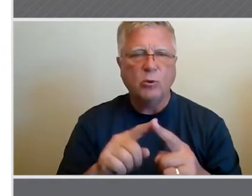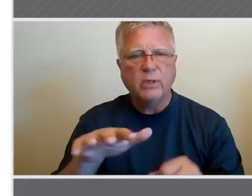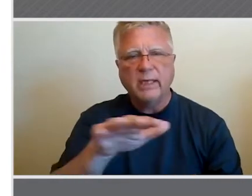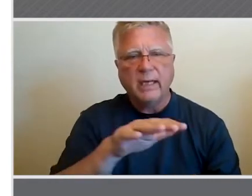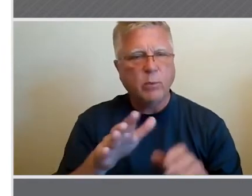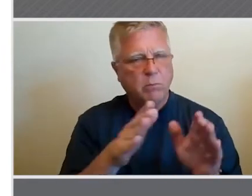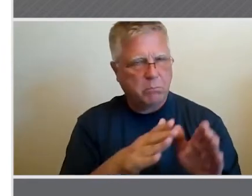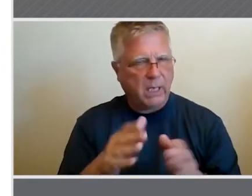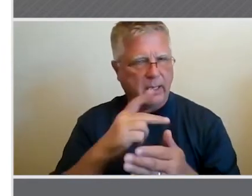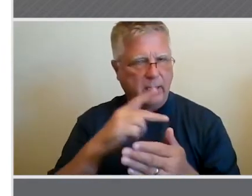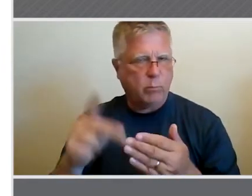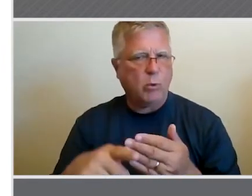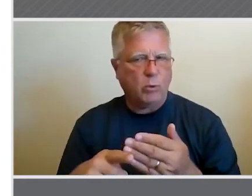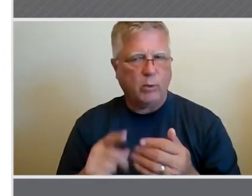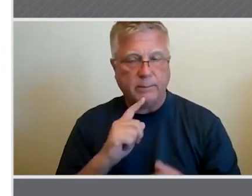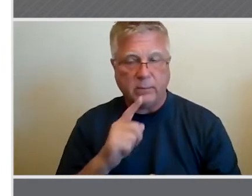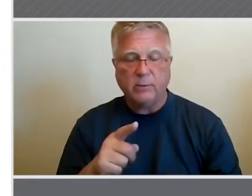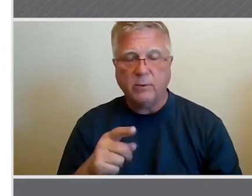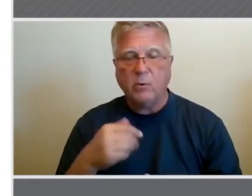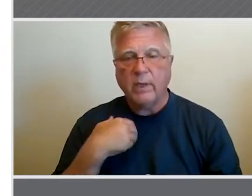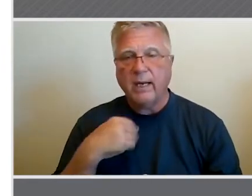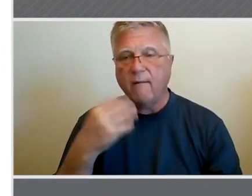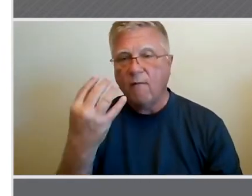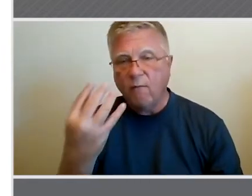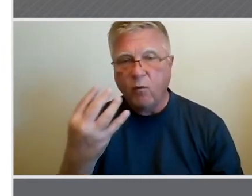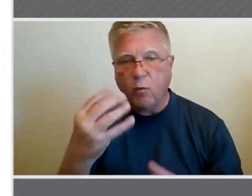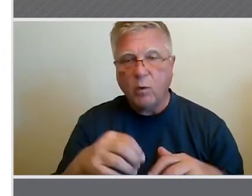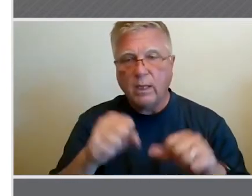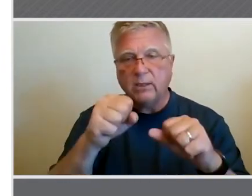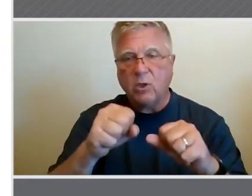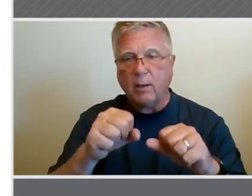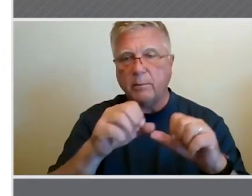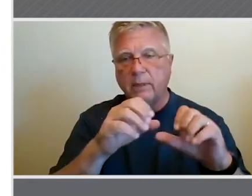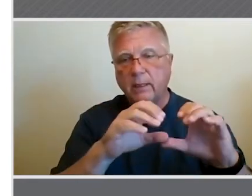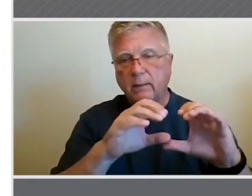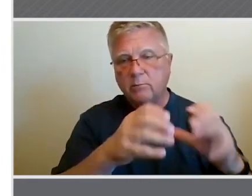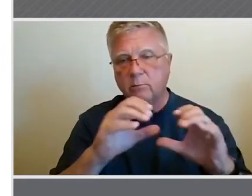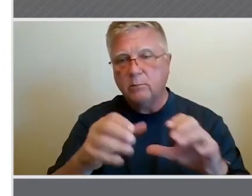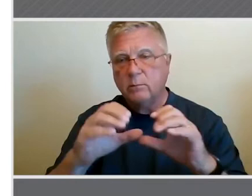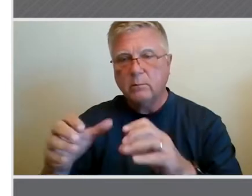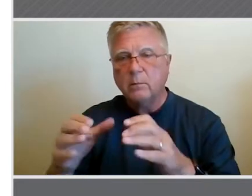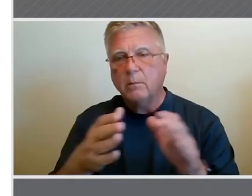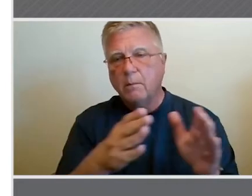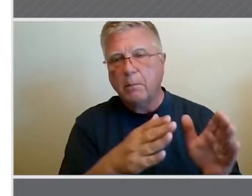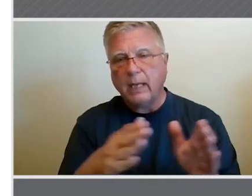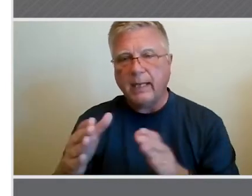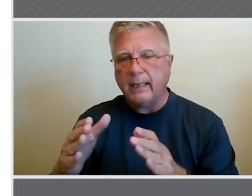So we do have four adopted neighborhood plans across the city in the Homewood neighborhoods.